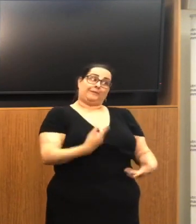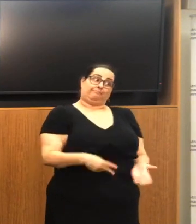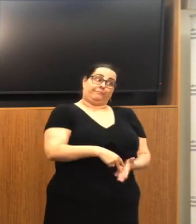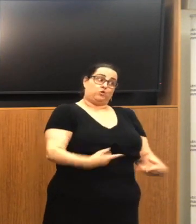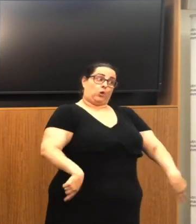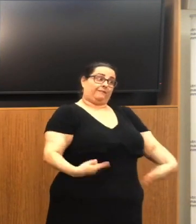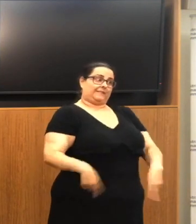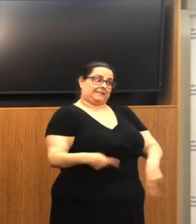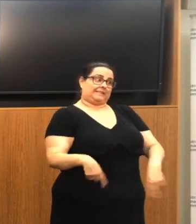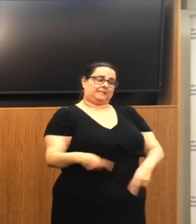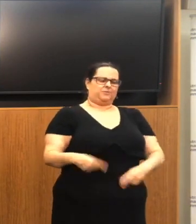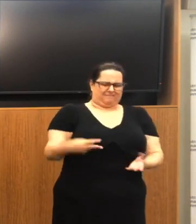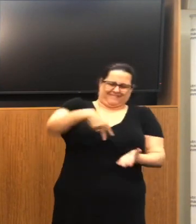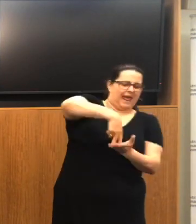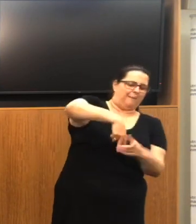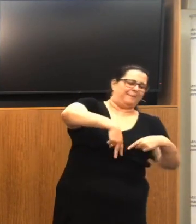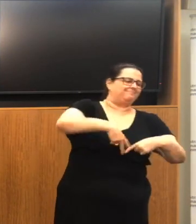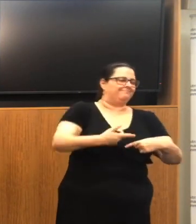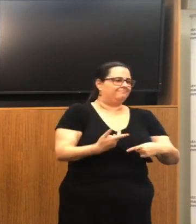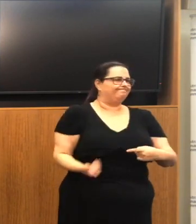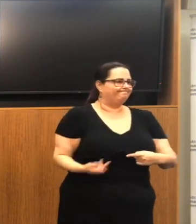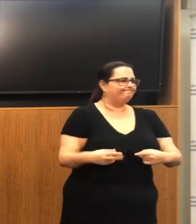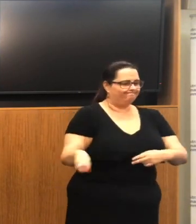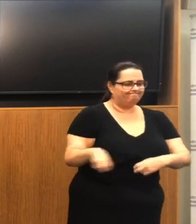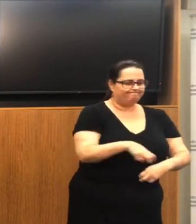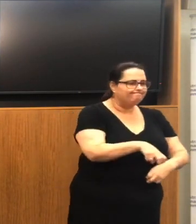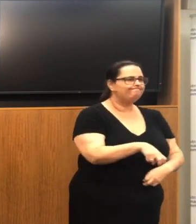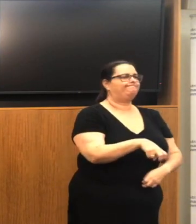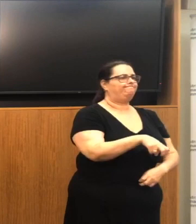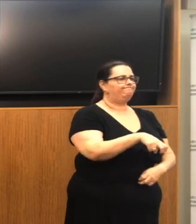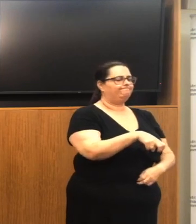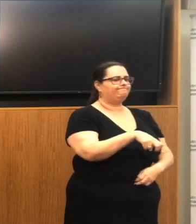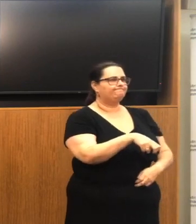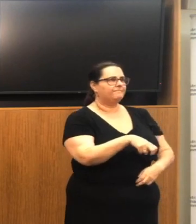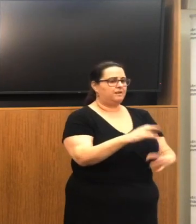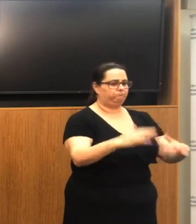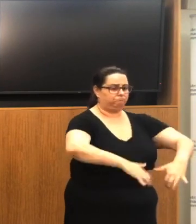I was sitting in the EU Hall and center at the time,